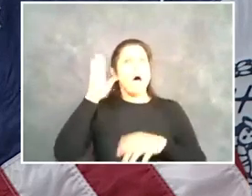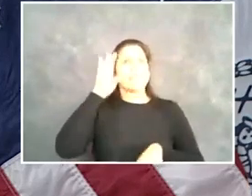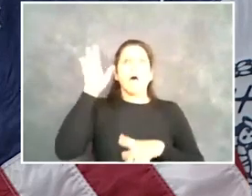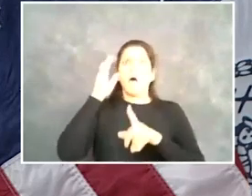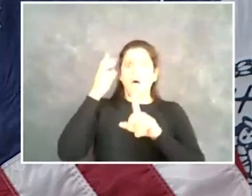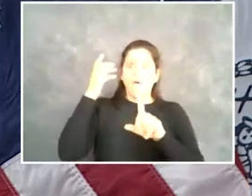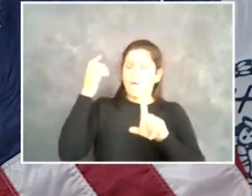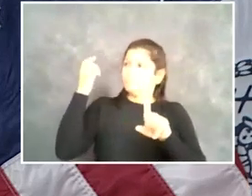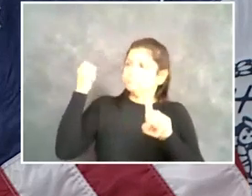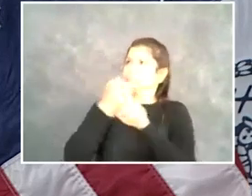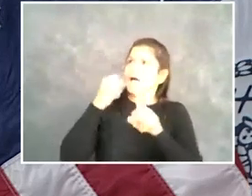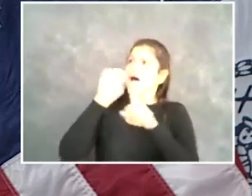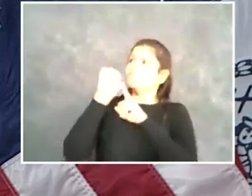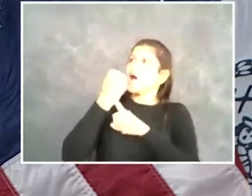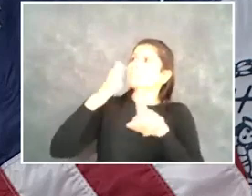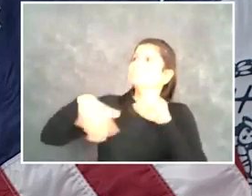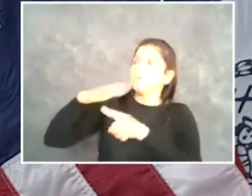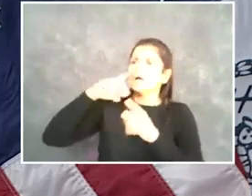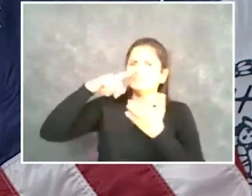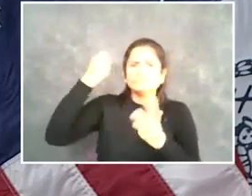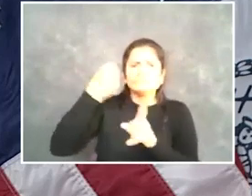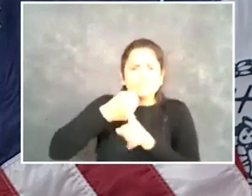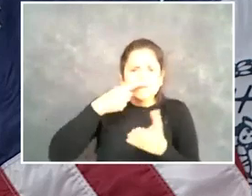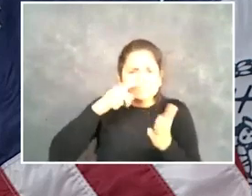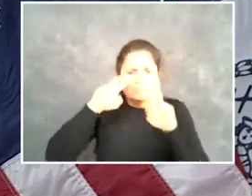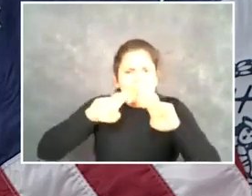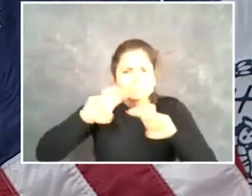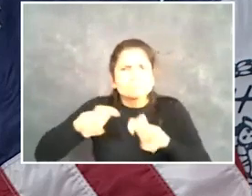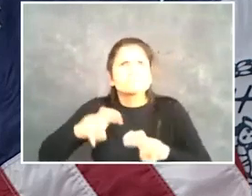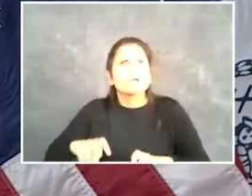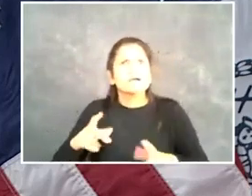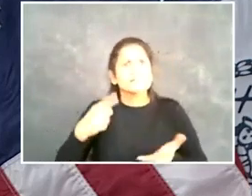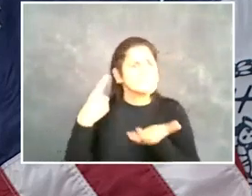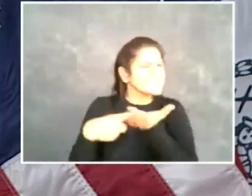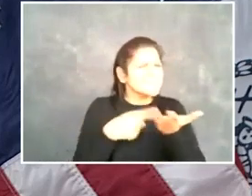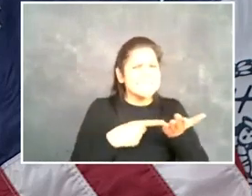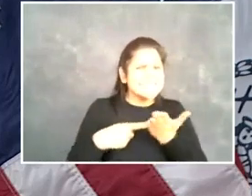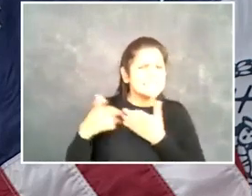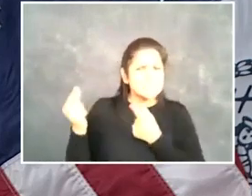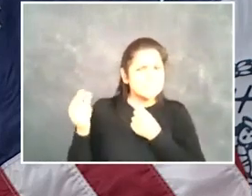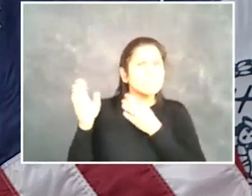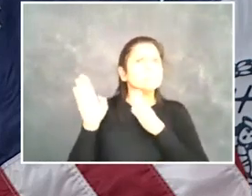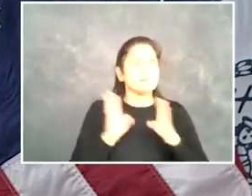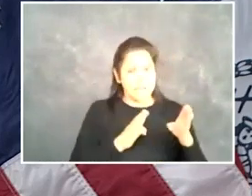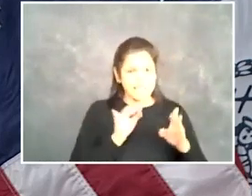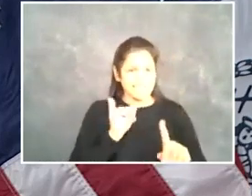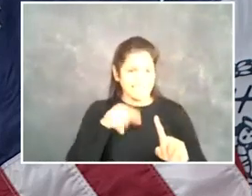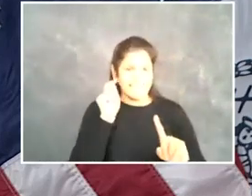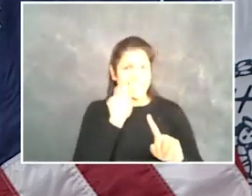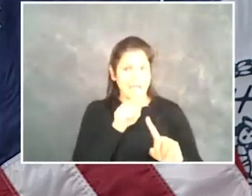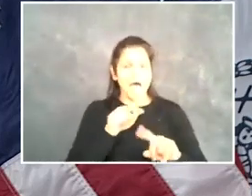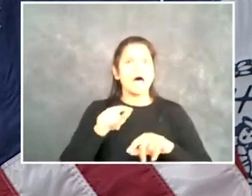REVIEW. IT IS GOING TO BE LOOKED AT NOW WITH ALL THE OTHER MAJOR CAPITAL INITIATIVES.